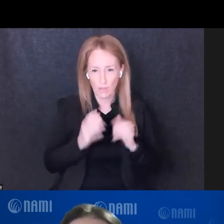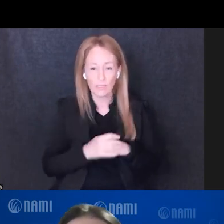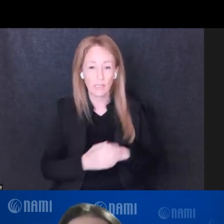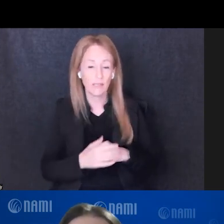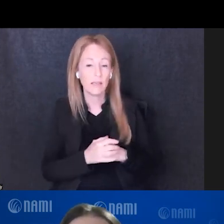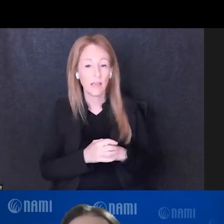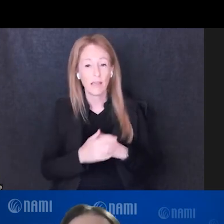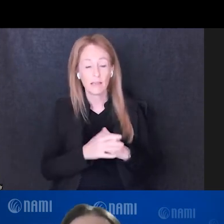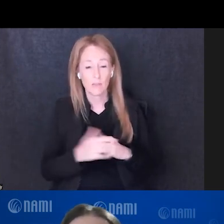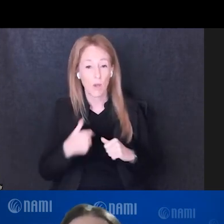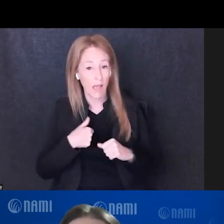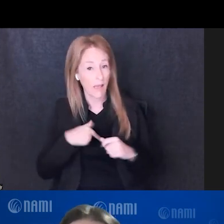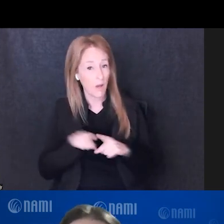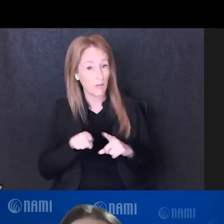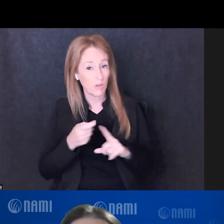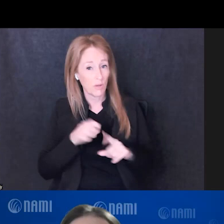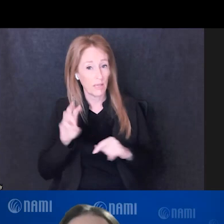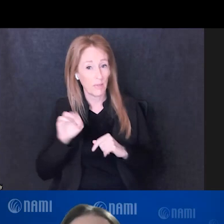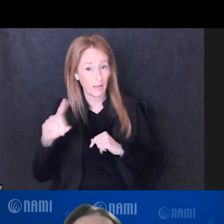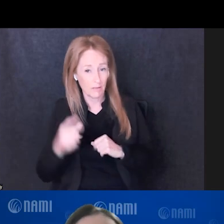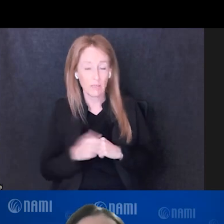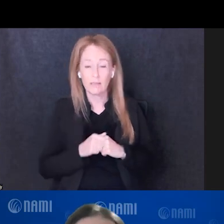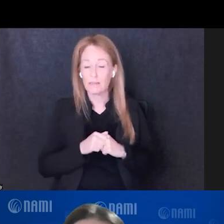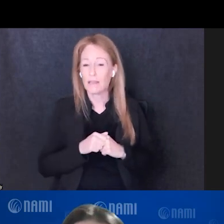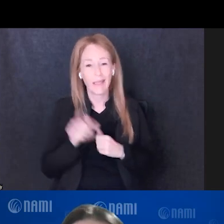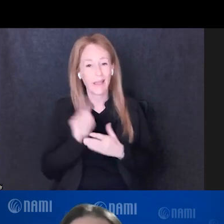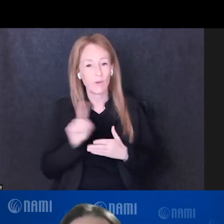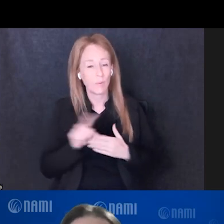DC TO HIGH ETSVILLE.